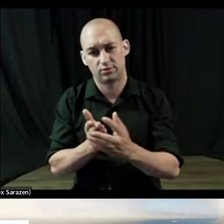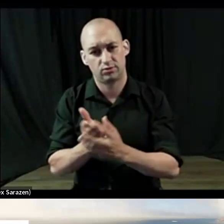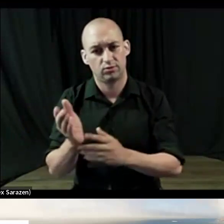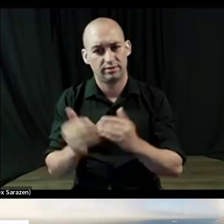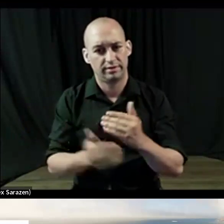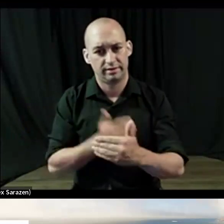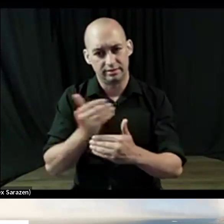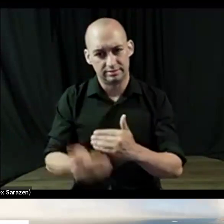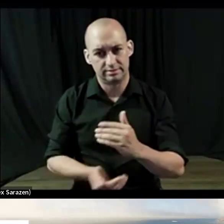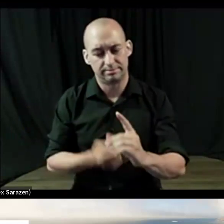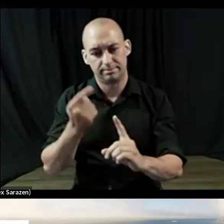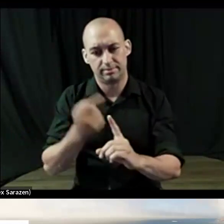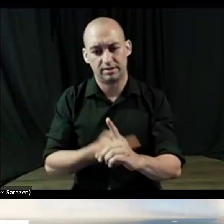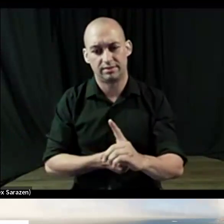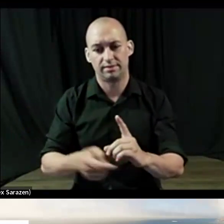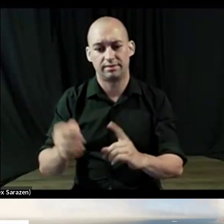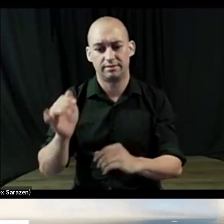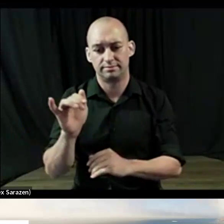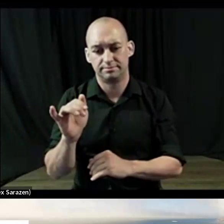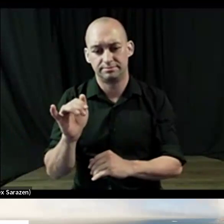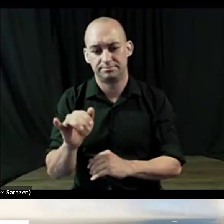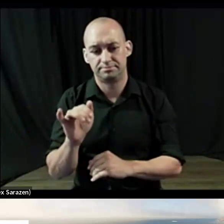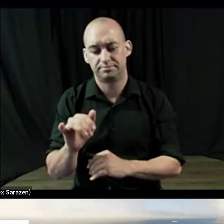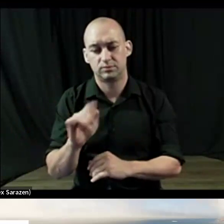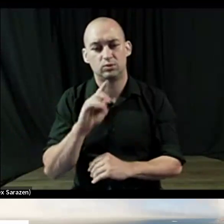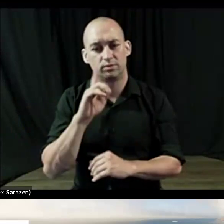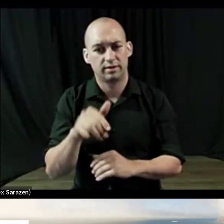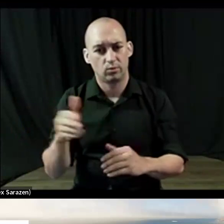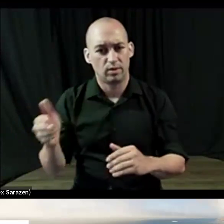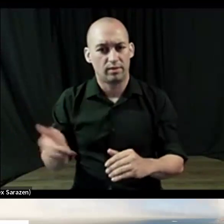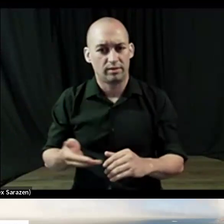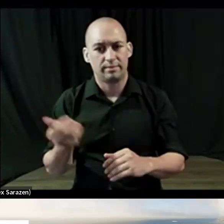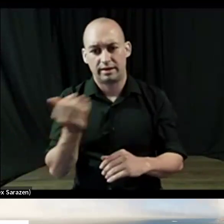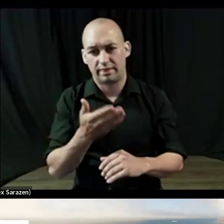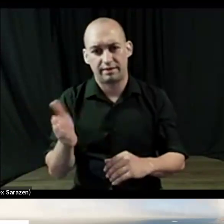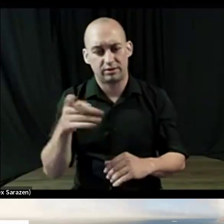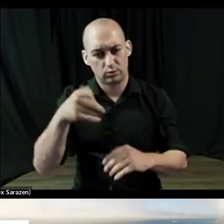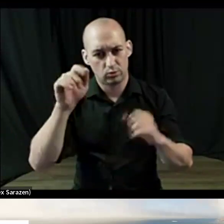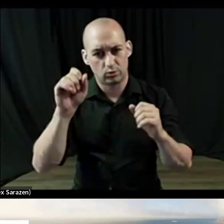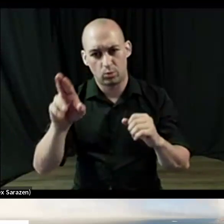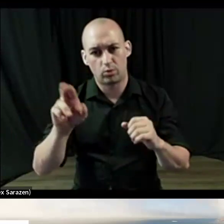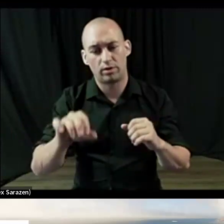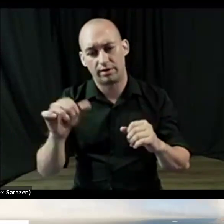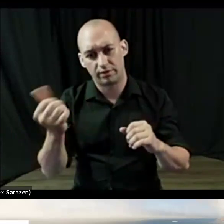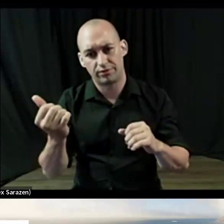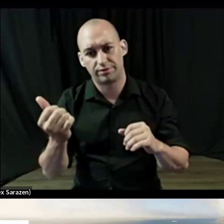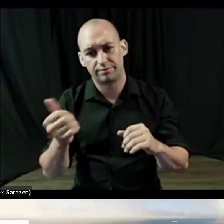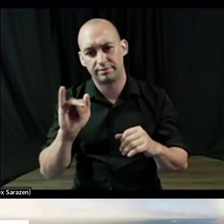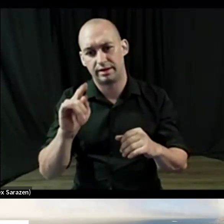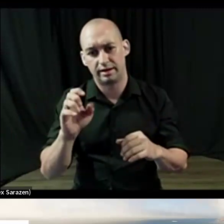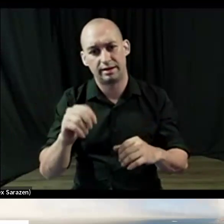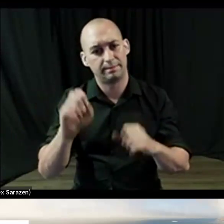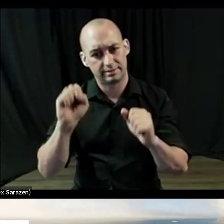those so would be would really welcome anything that you or others would want to send us to help